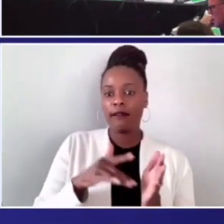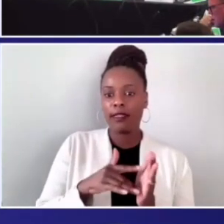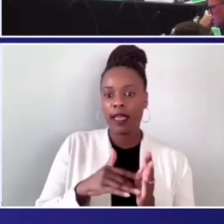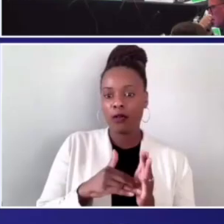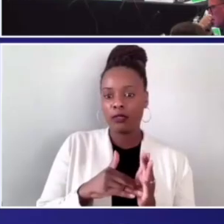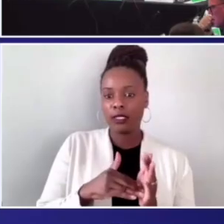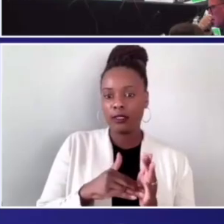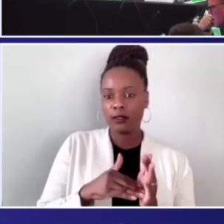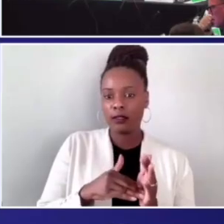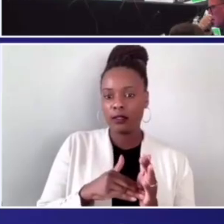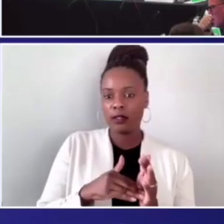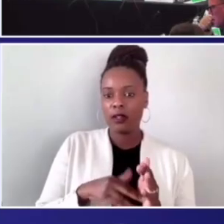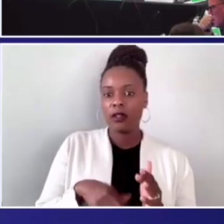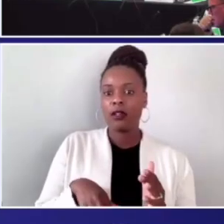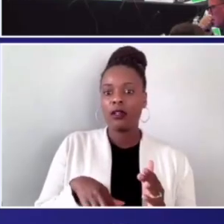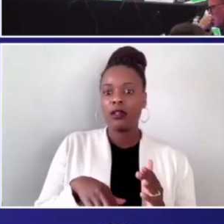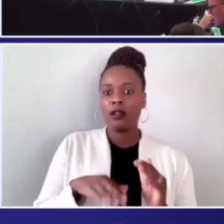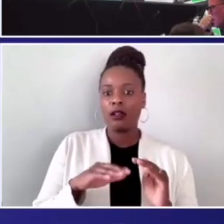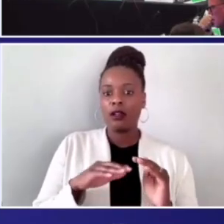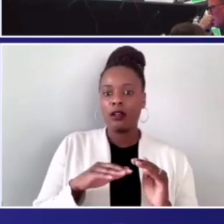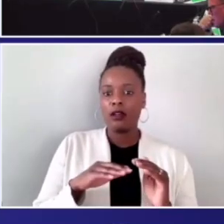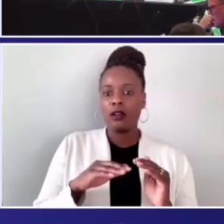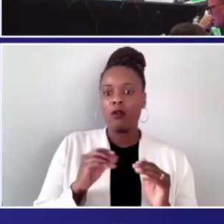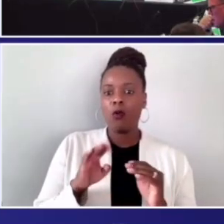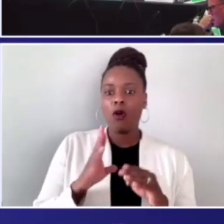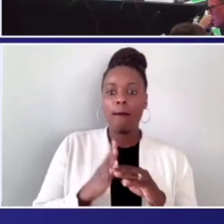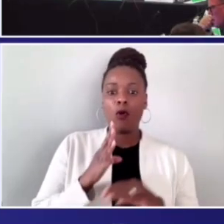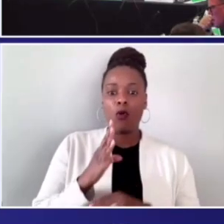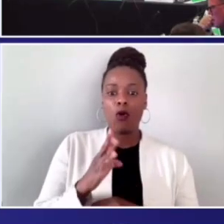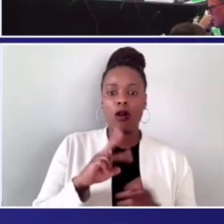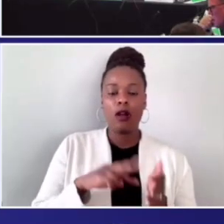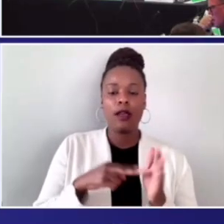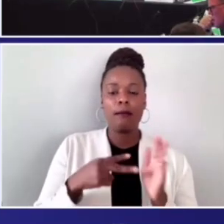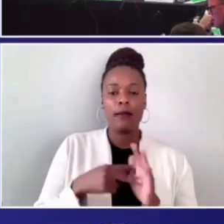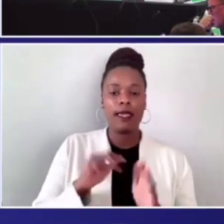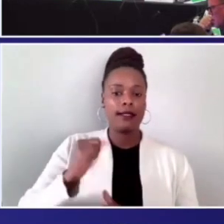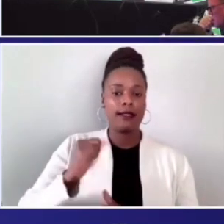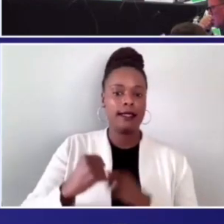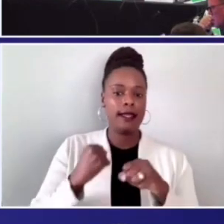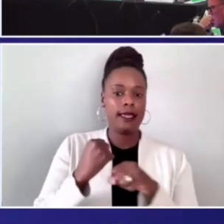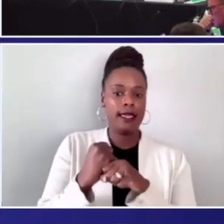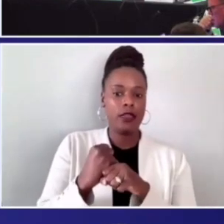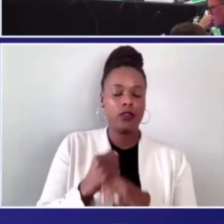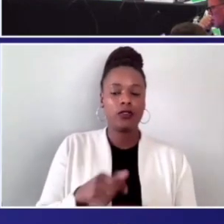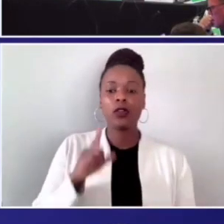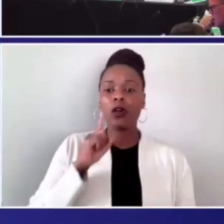principal of not less than $25,000 and less than $50,000, a period of 15 years.